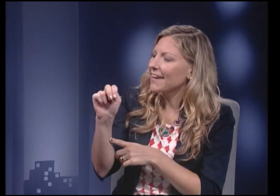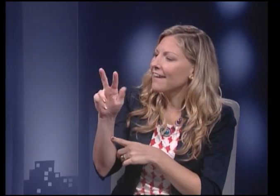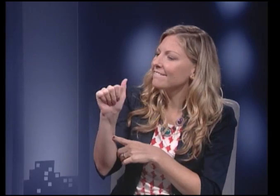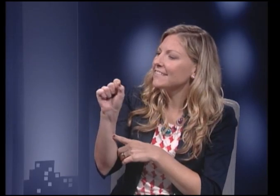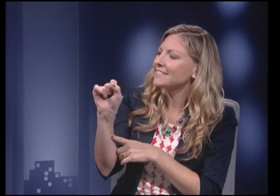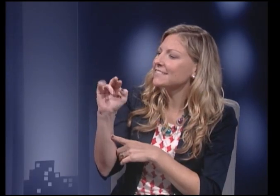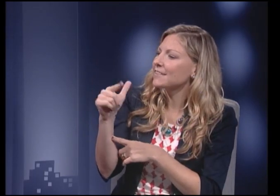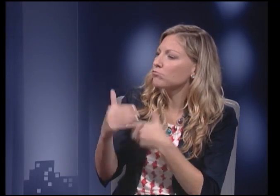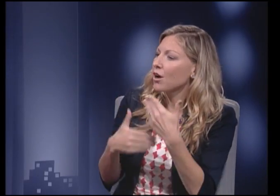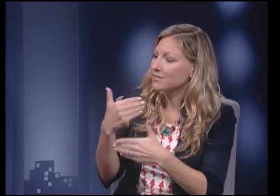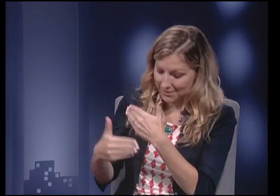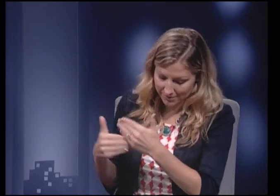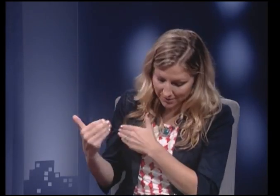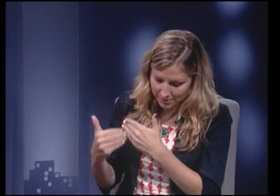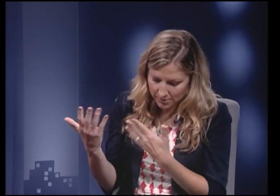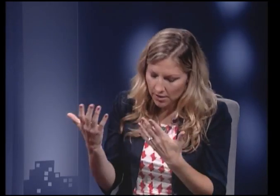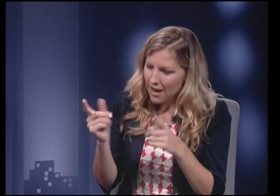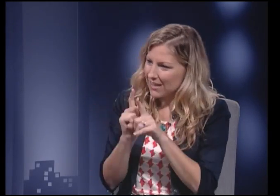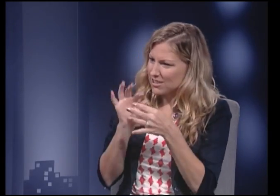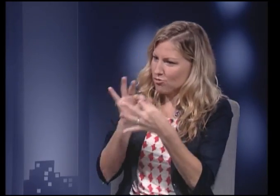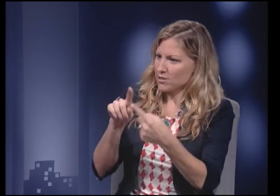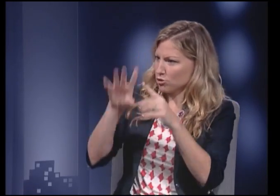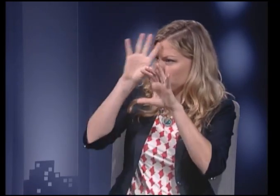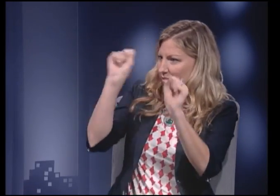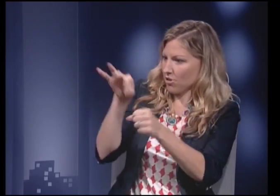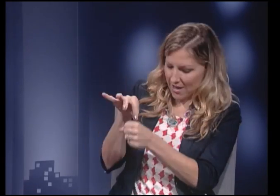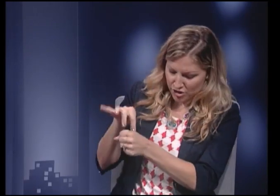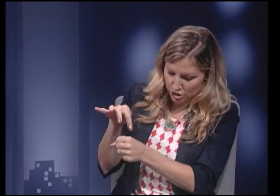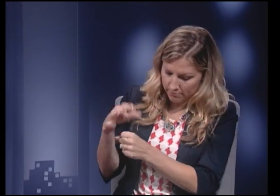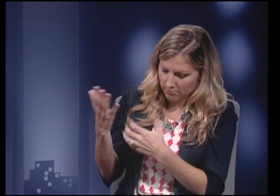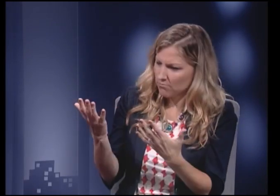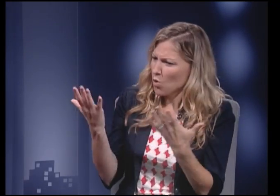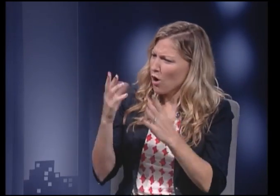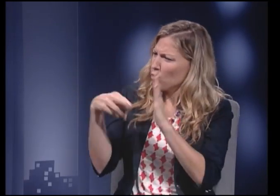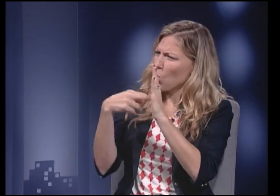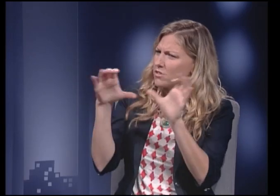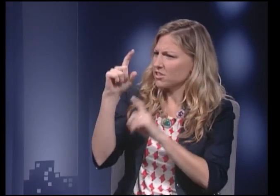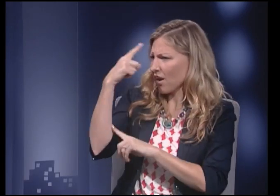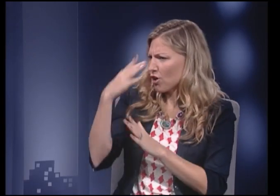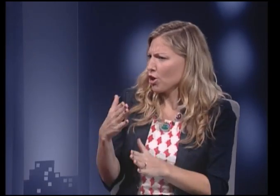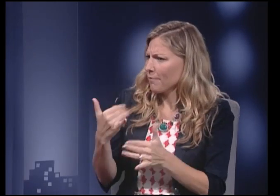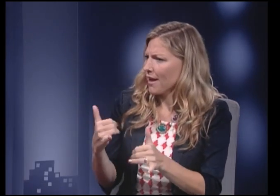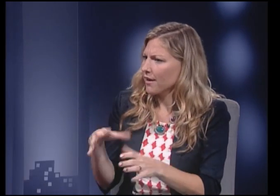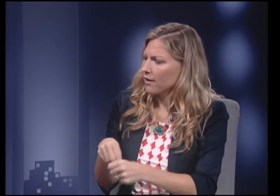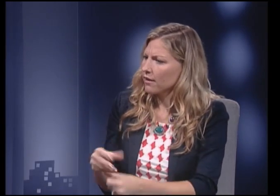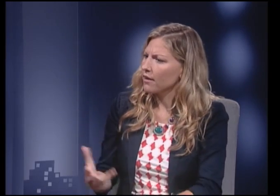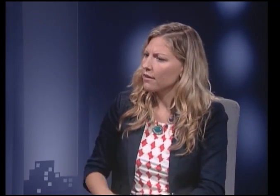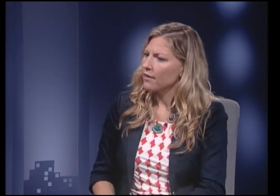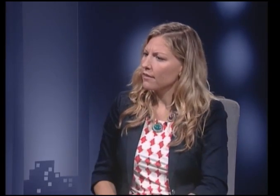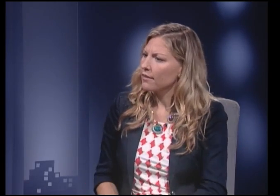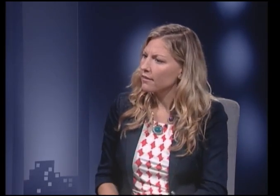Can you explain canvassing-- the canvassing process as it relates to the presidential election? What role does the governor play in that?